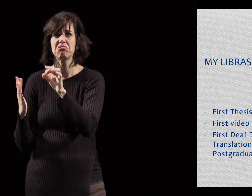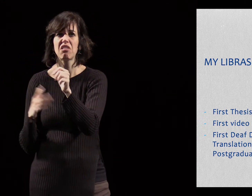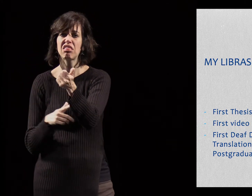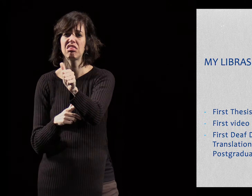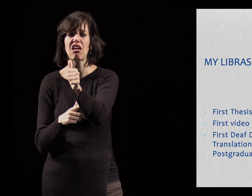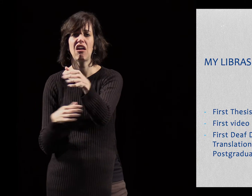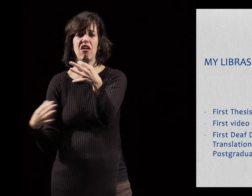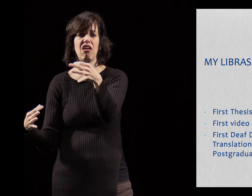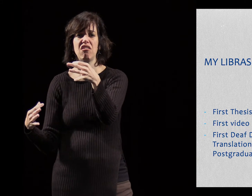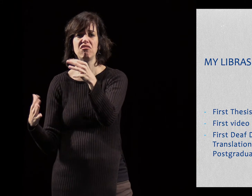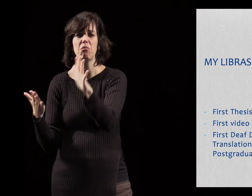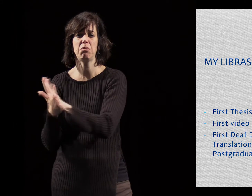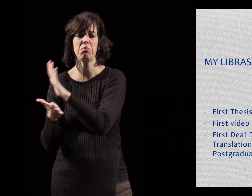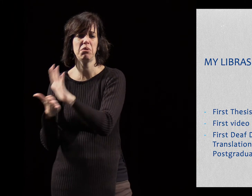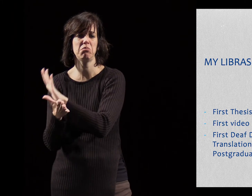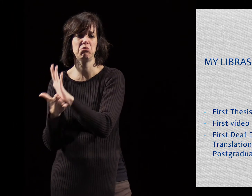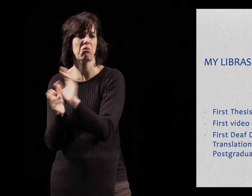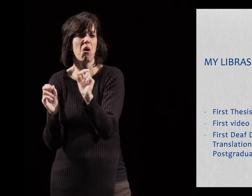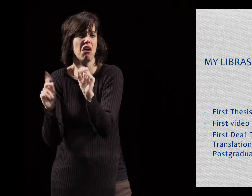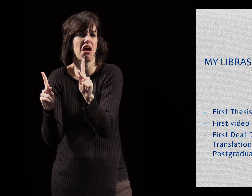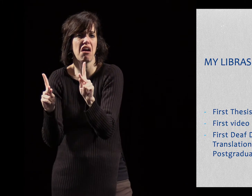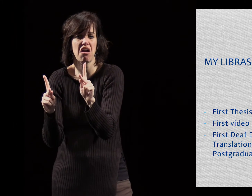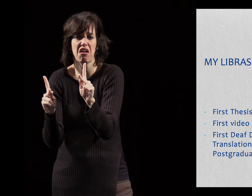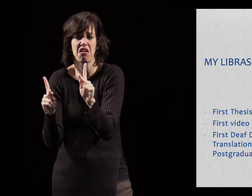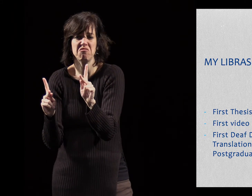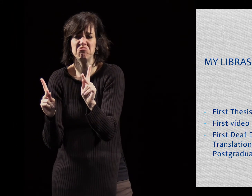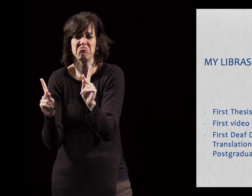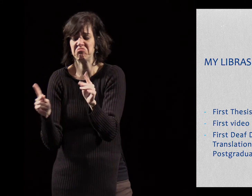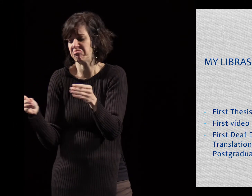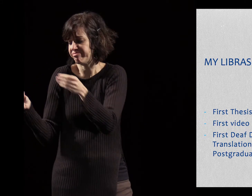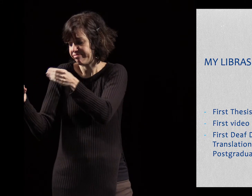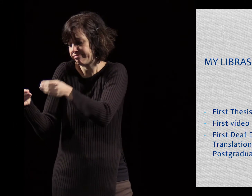I will write you a short 10-page annex.